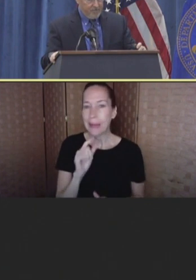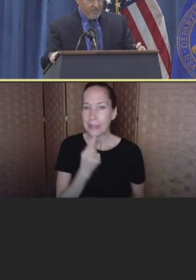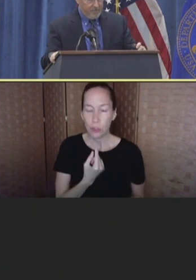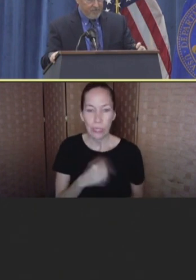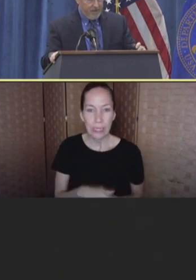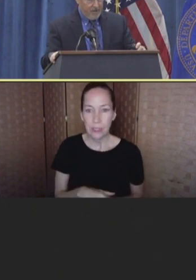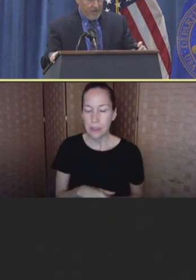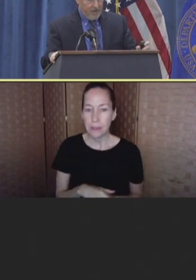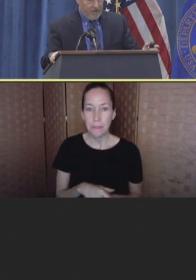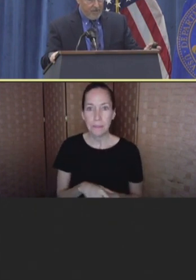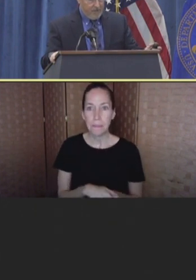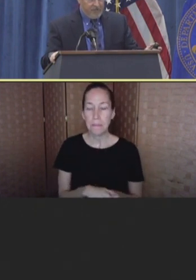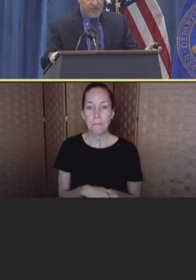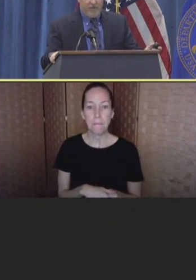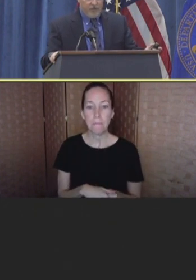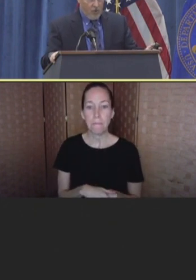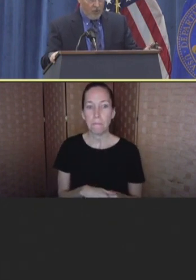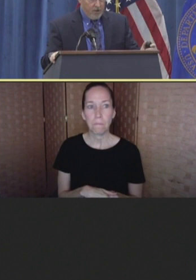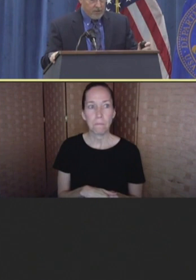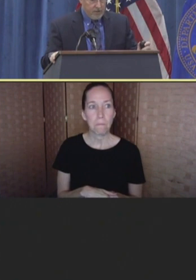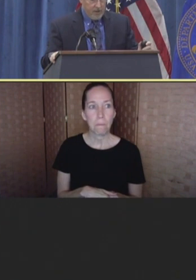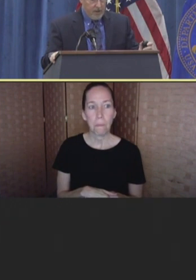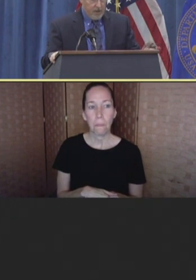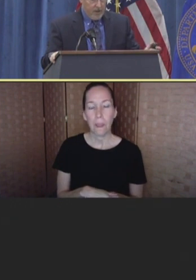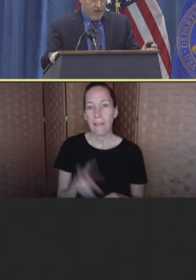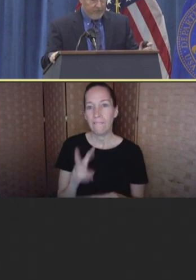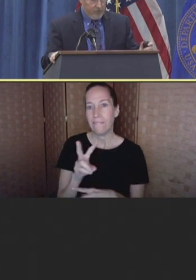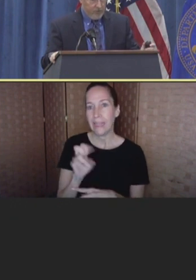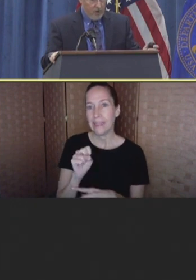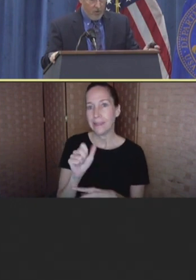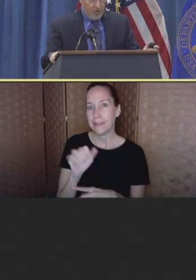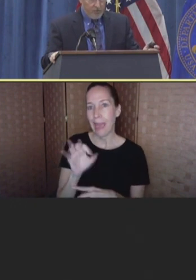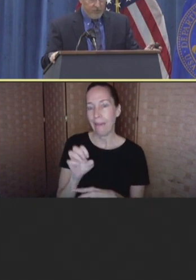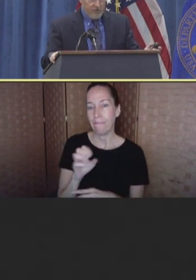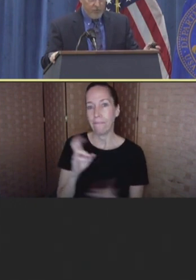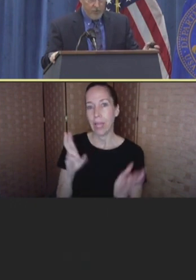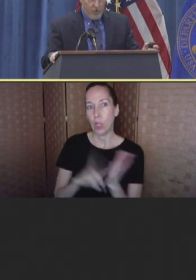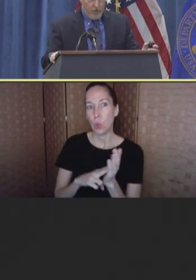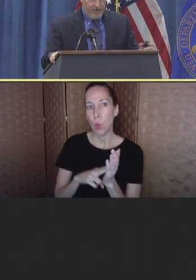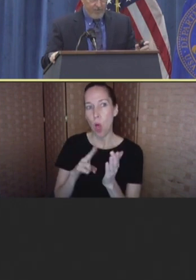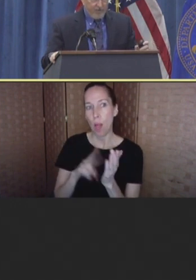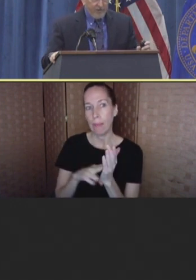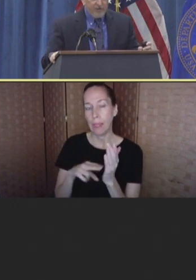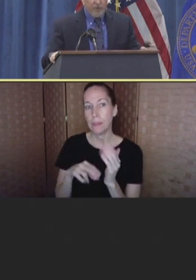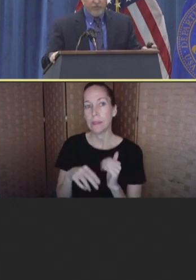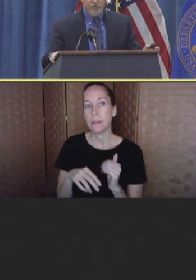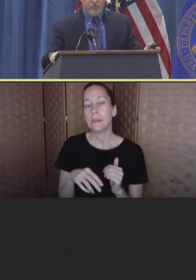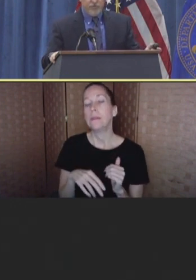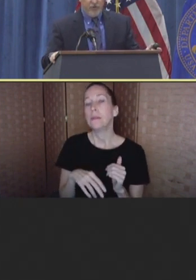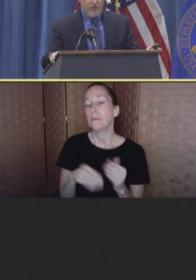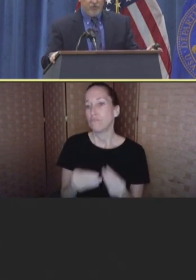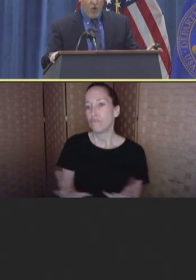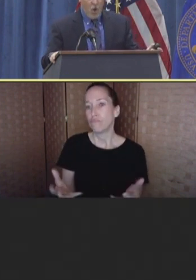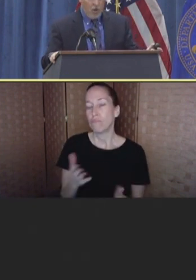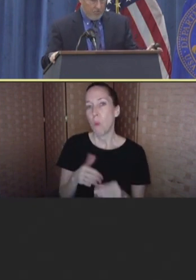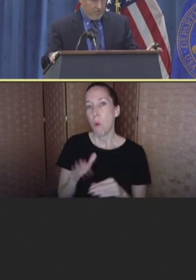V-safe enrollment after almost 1.5 million doses was fairly small.